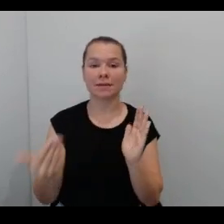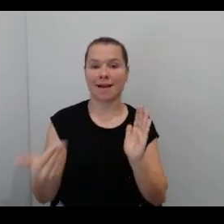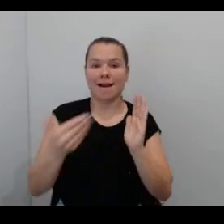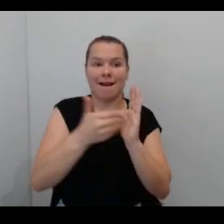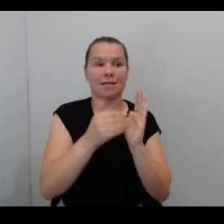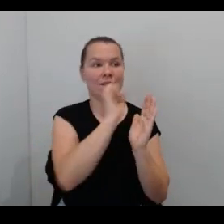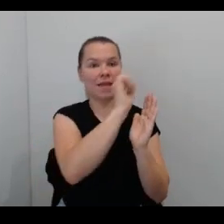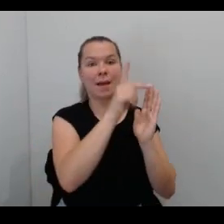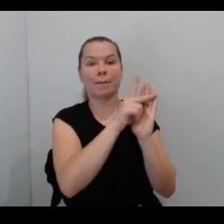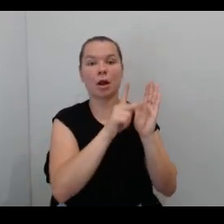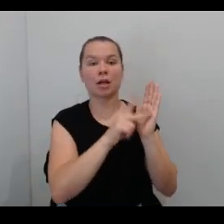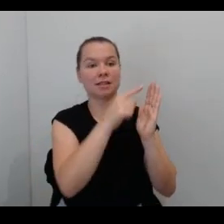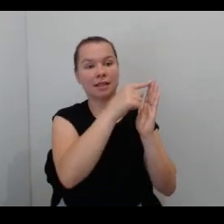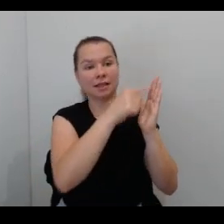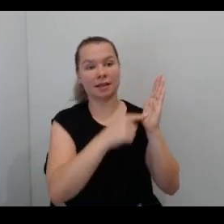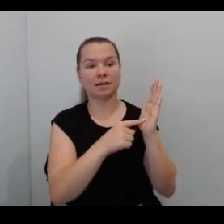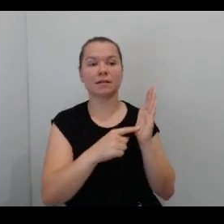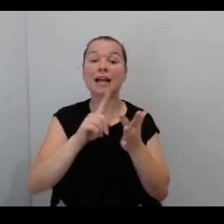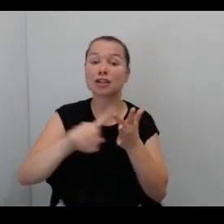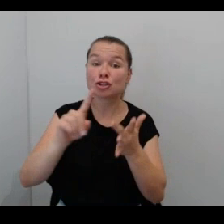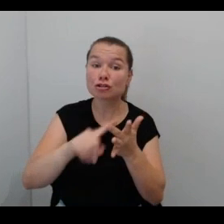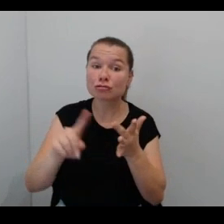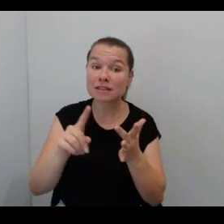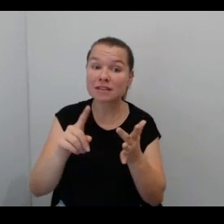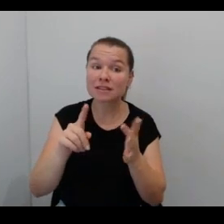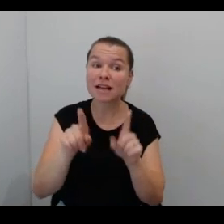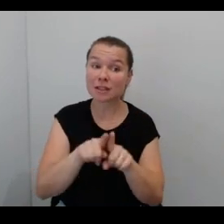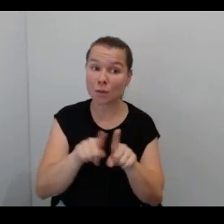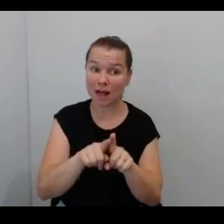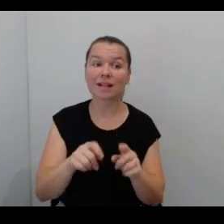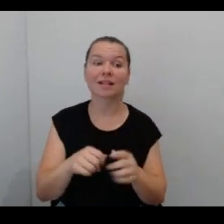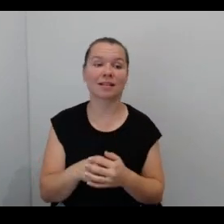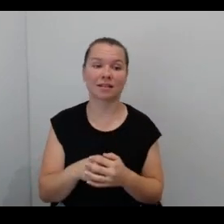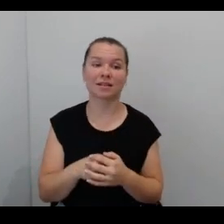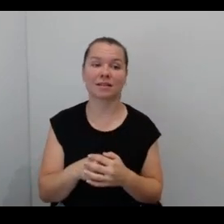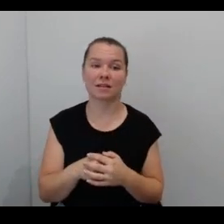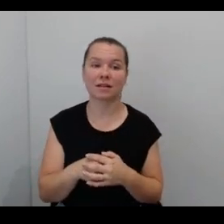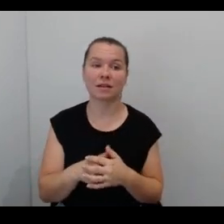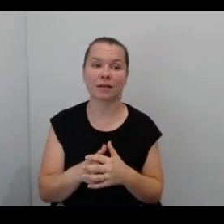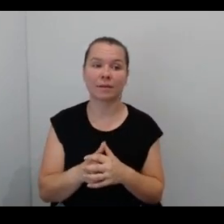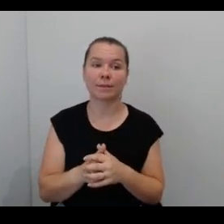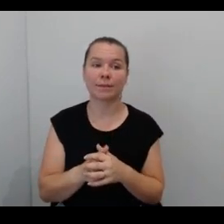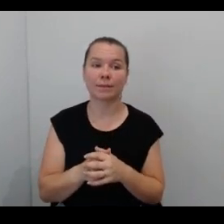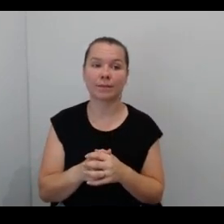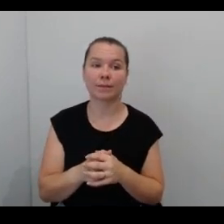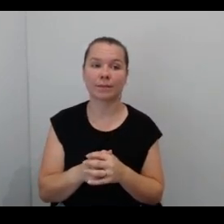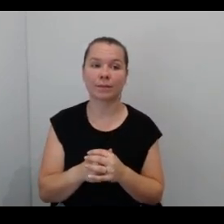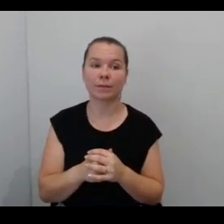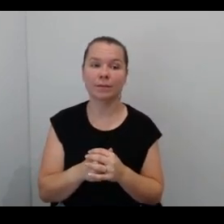Is it a situation where those banks cannot only help you with financial hardship